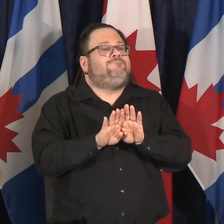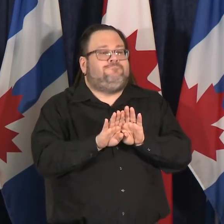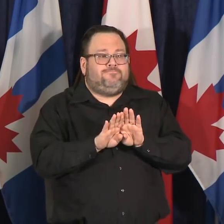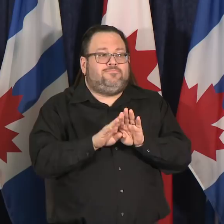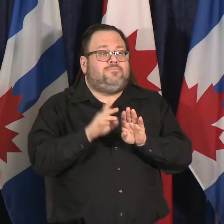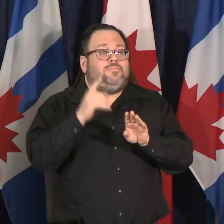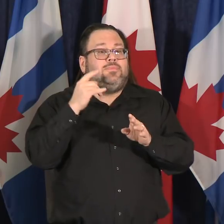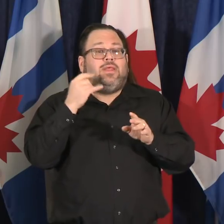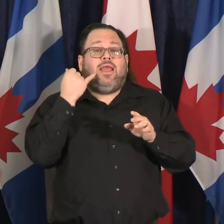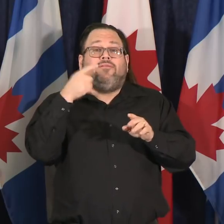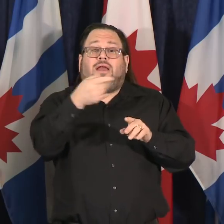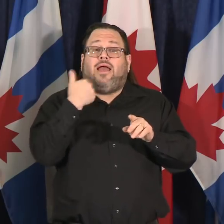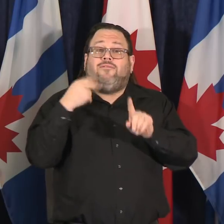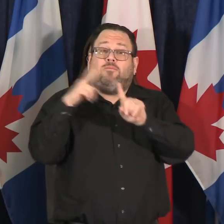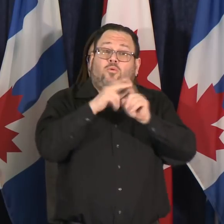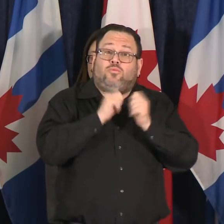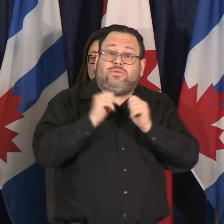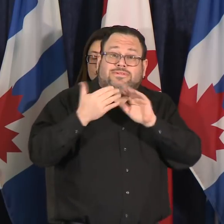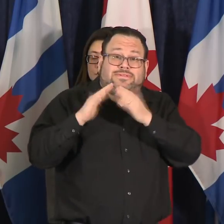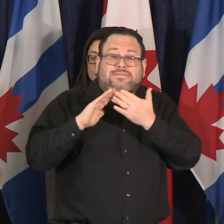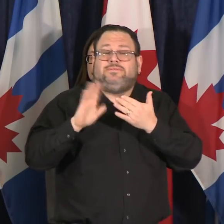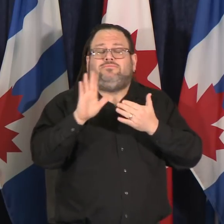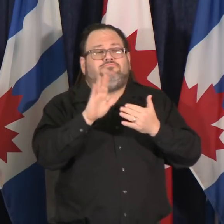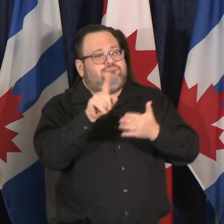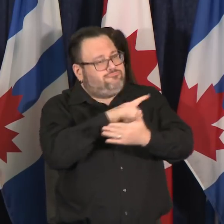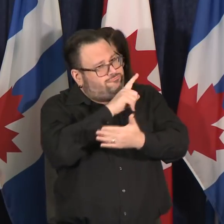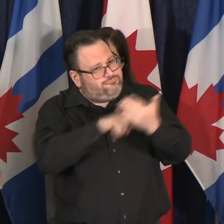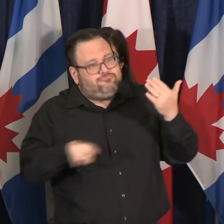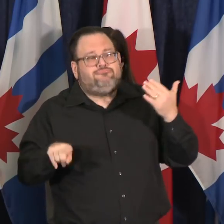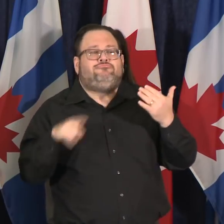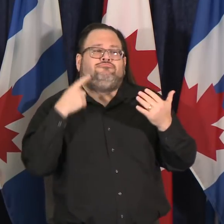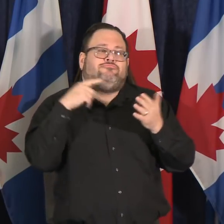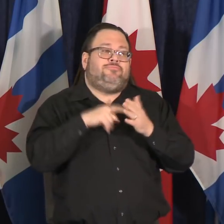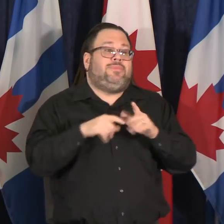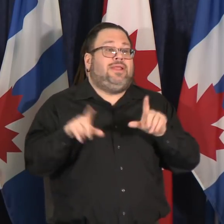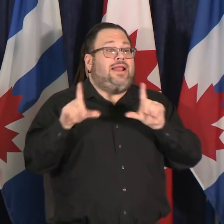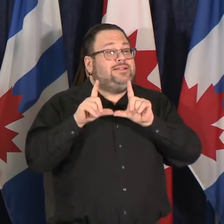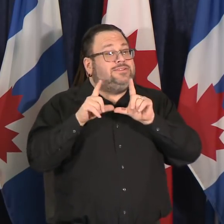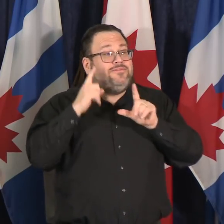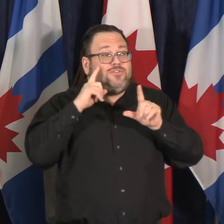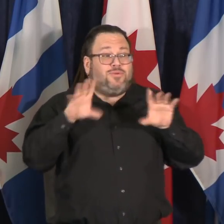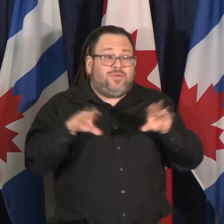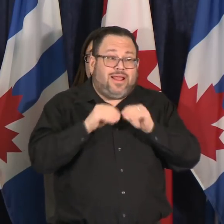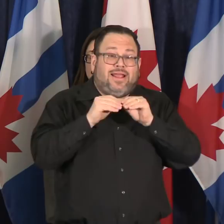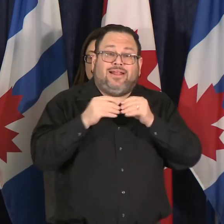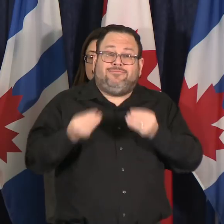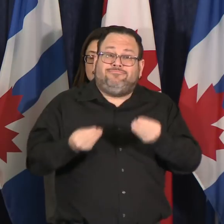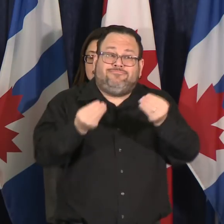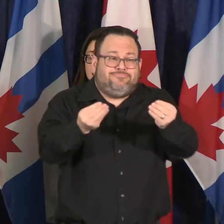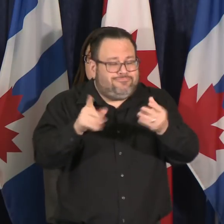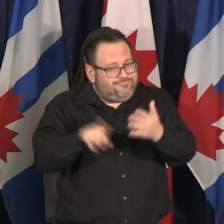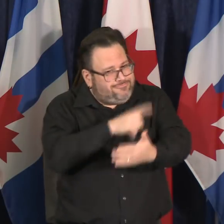of marriage license is also suspended inspections non-emergency building bylaw